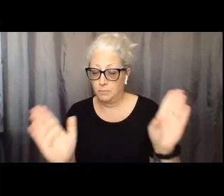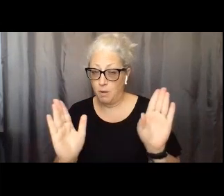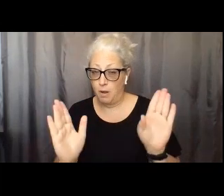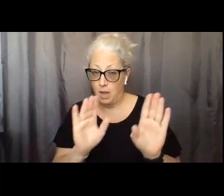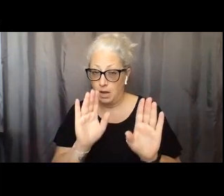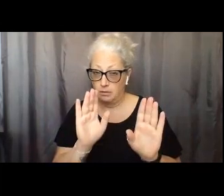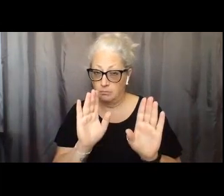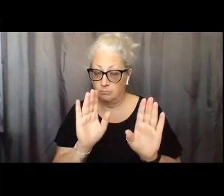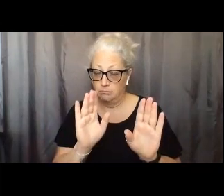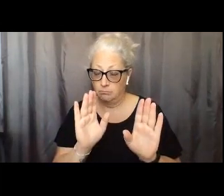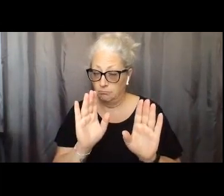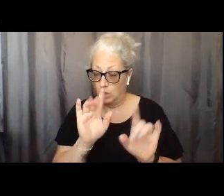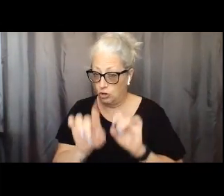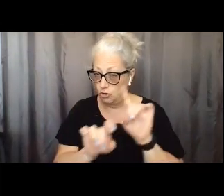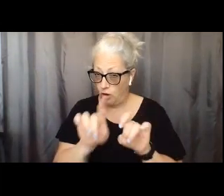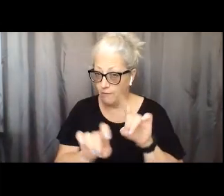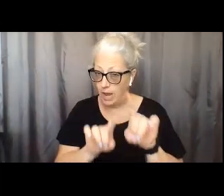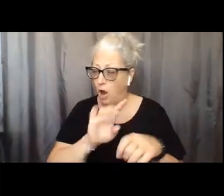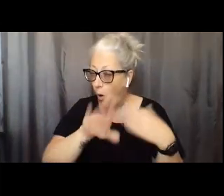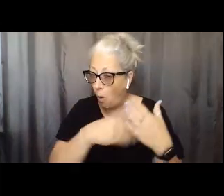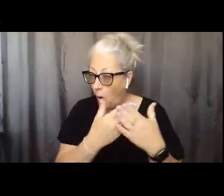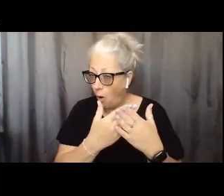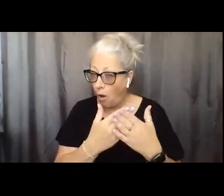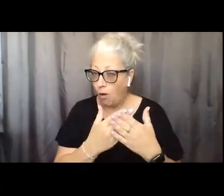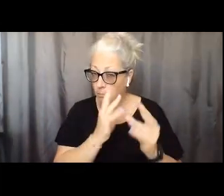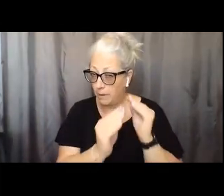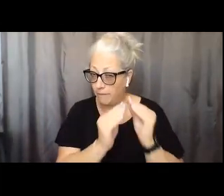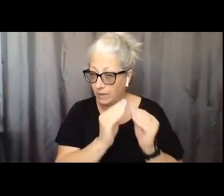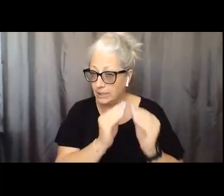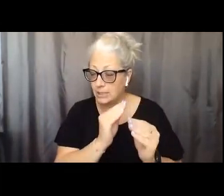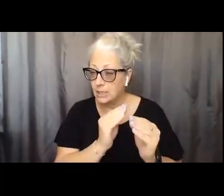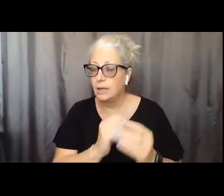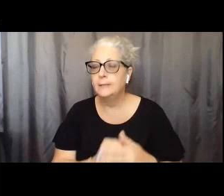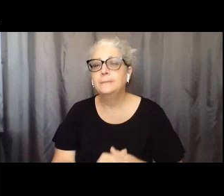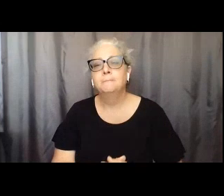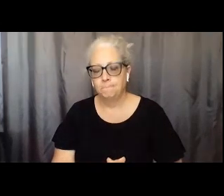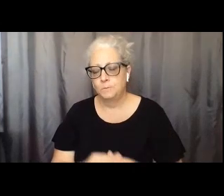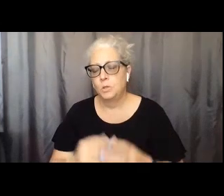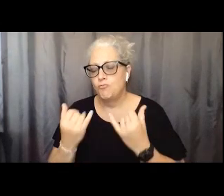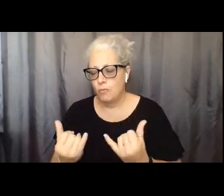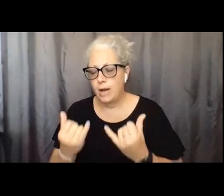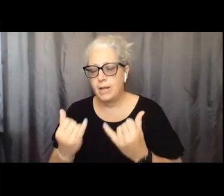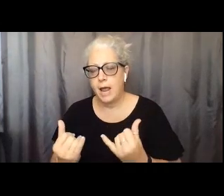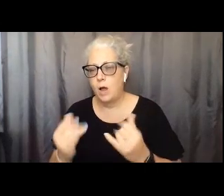[Roby Poche (DES)] So with this effort we are really focused on ADA code compliance. [Roby Poche (DES)] So This is us going to